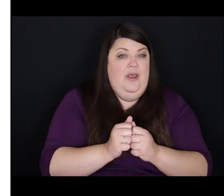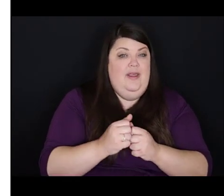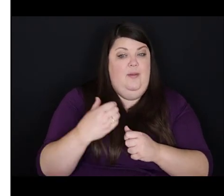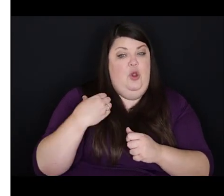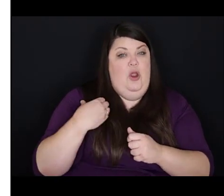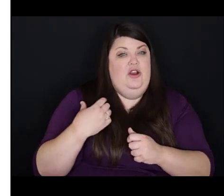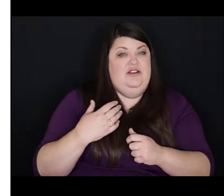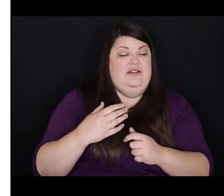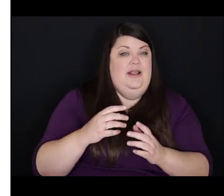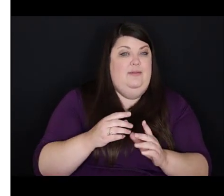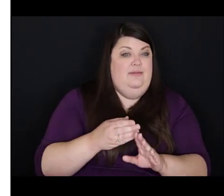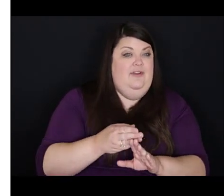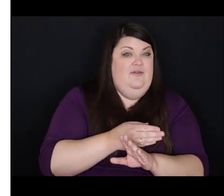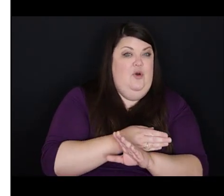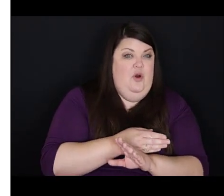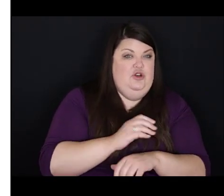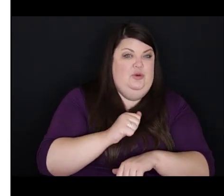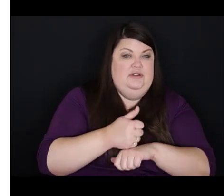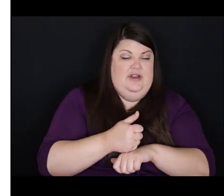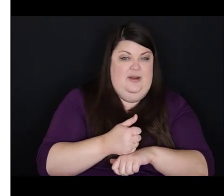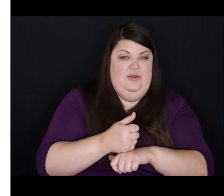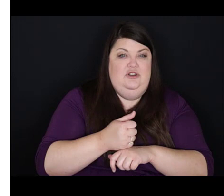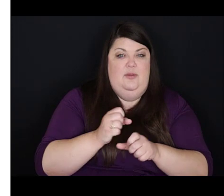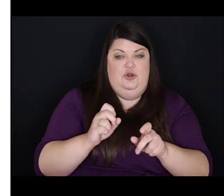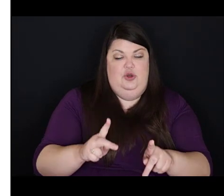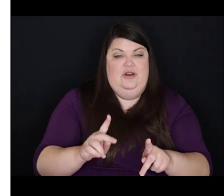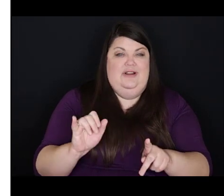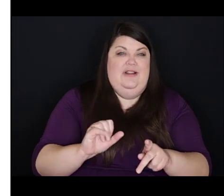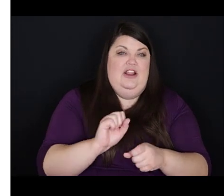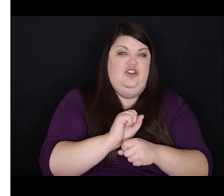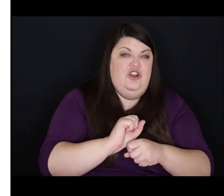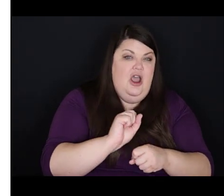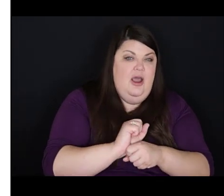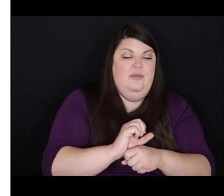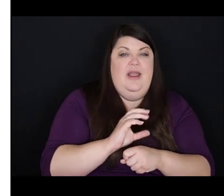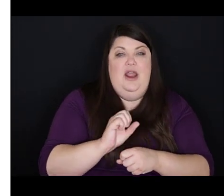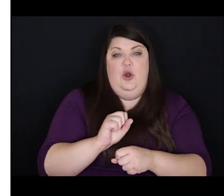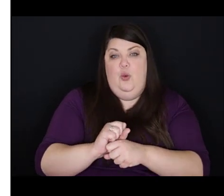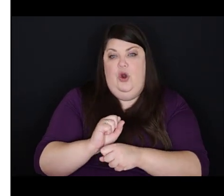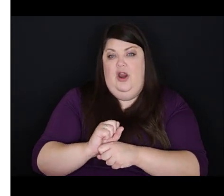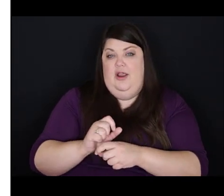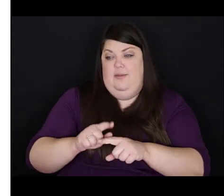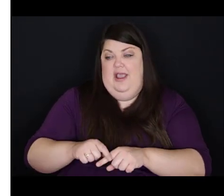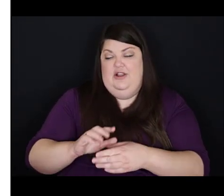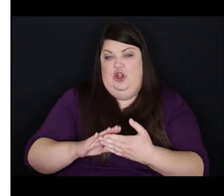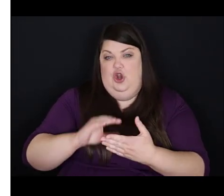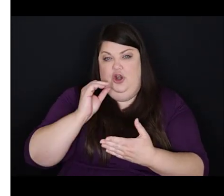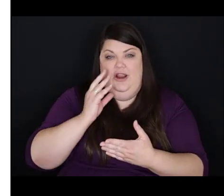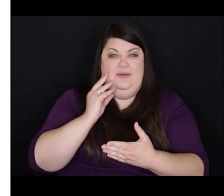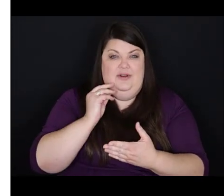opportunities such as jobs and work-based learning experiences, as opposed to just on the back end,